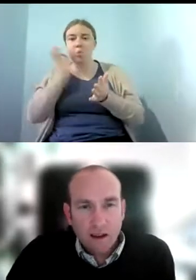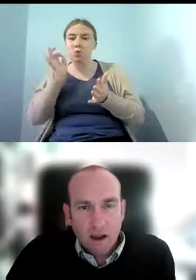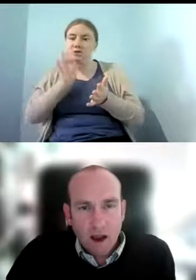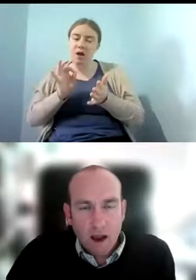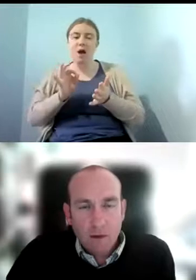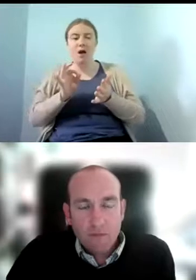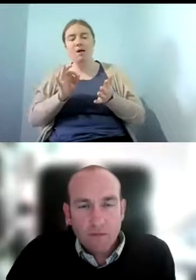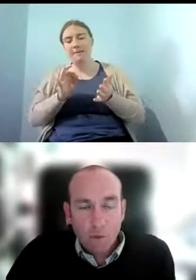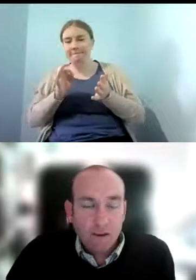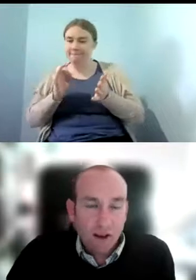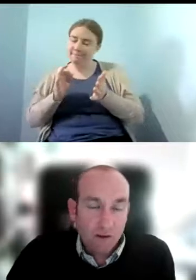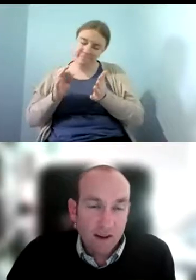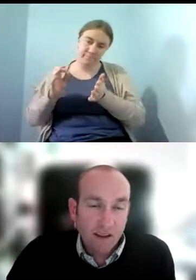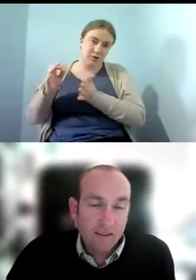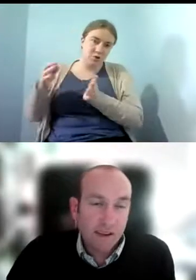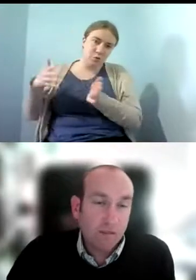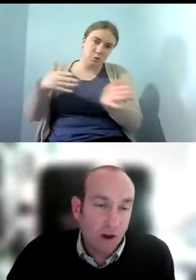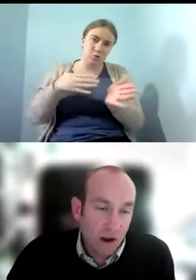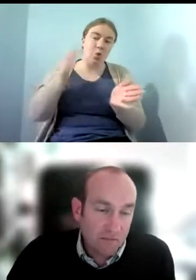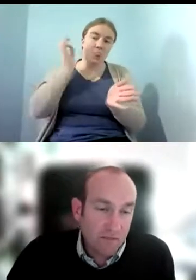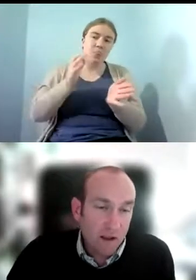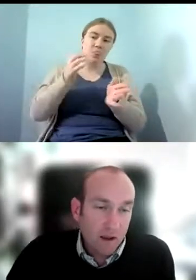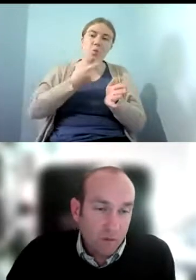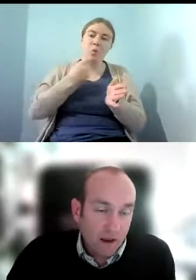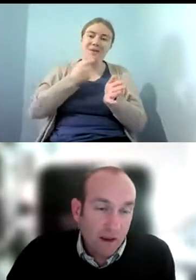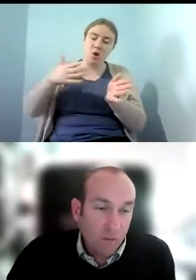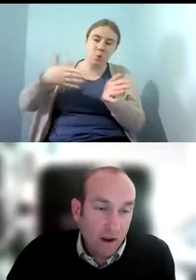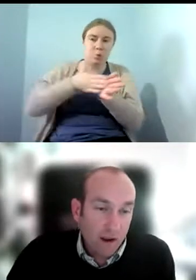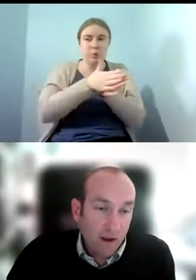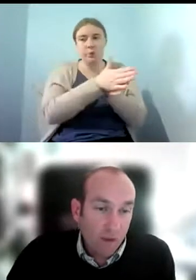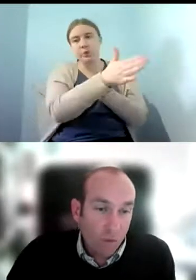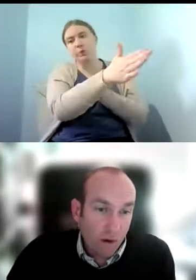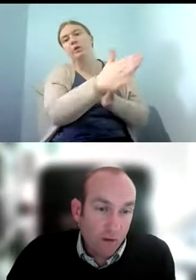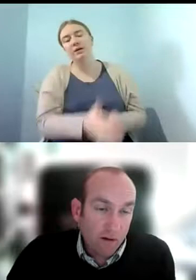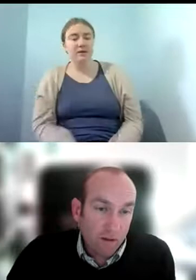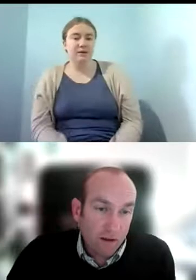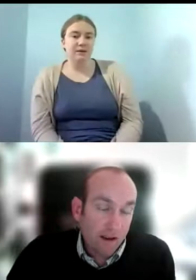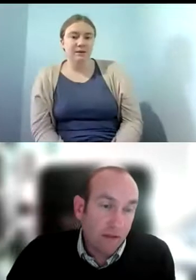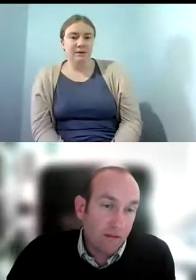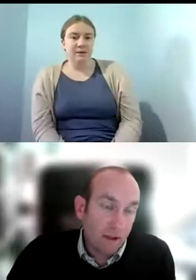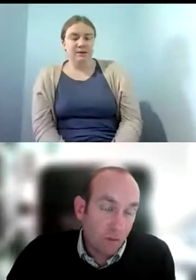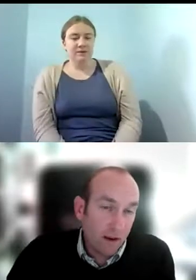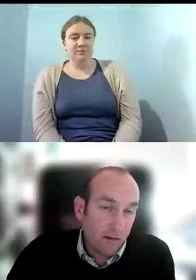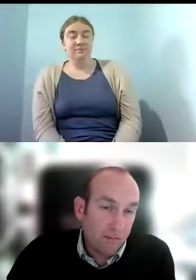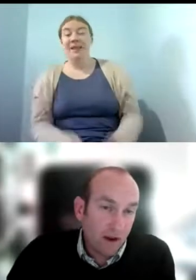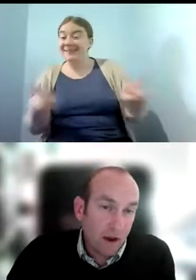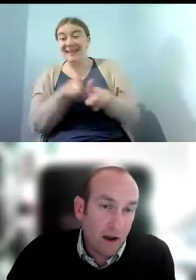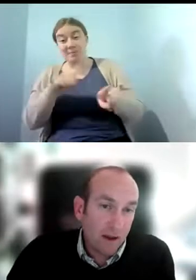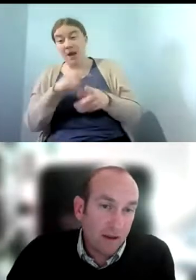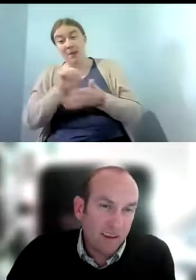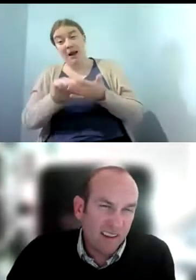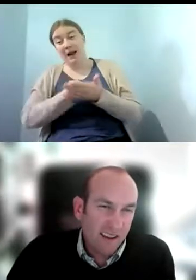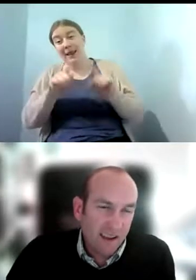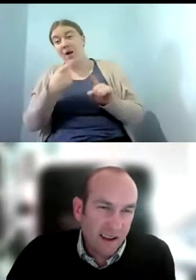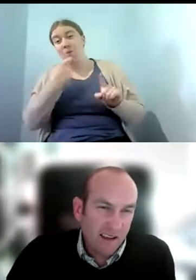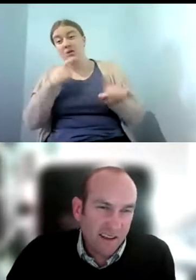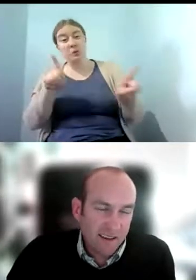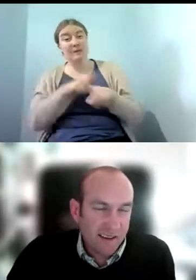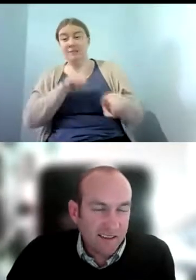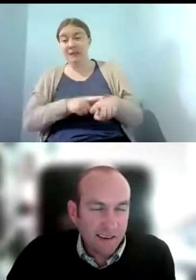um the window and at the same time we we will clean clean the window um and it takes about a